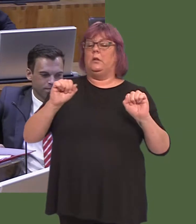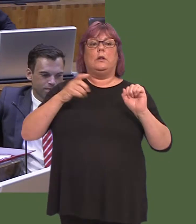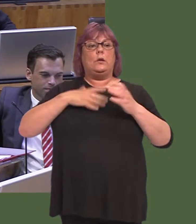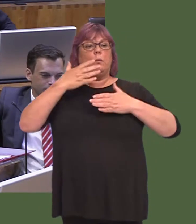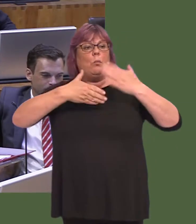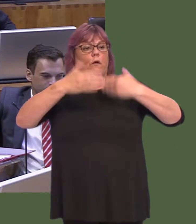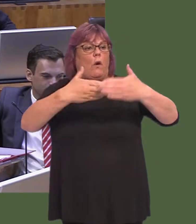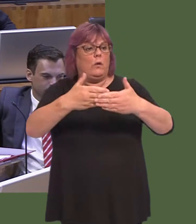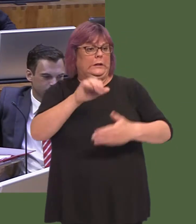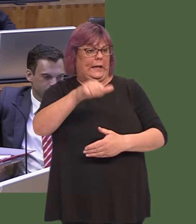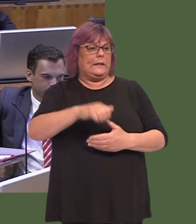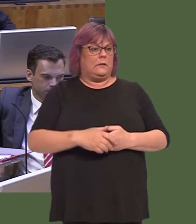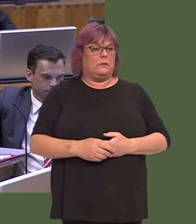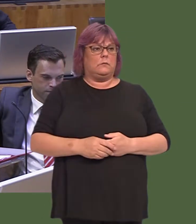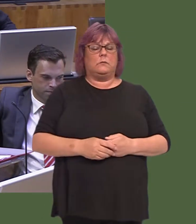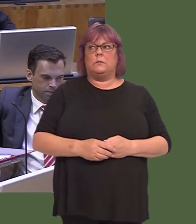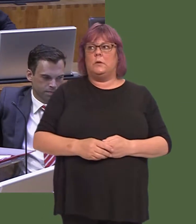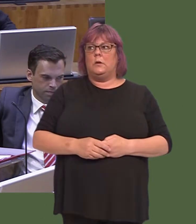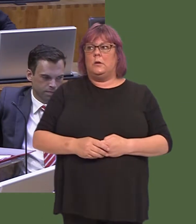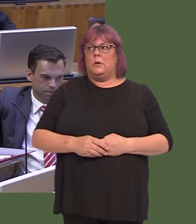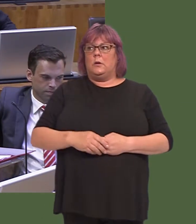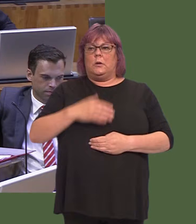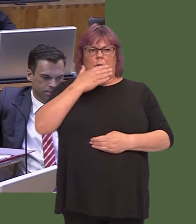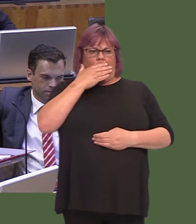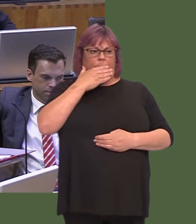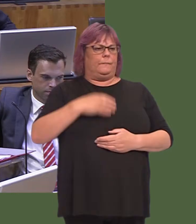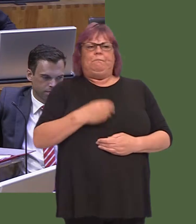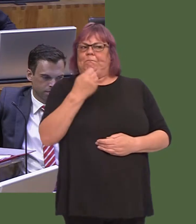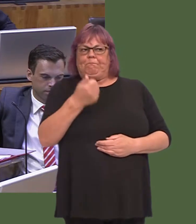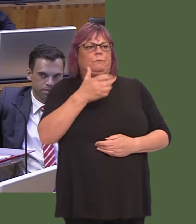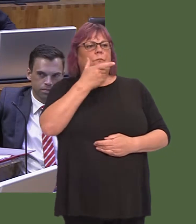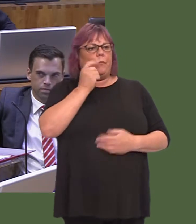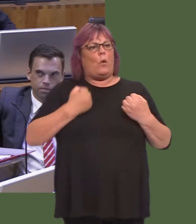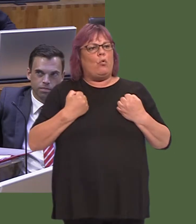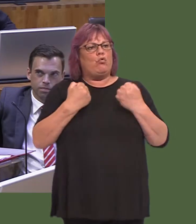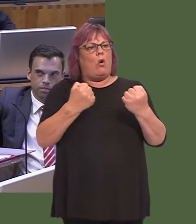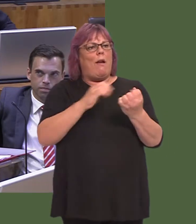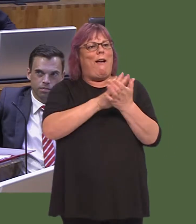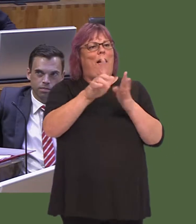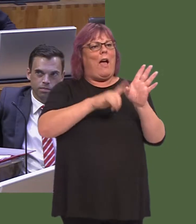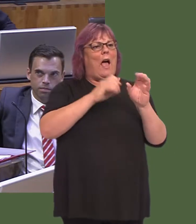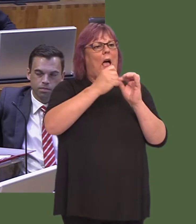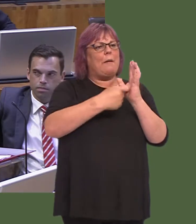Of course, I notice that nobody even drives a hybridóit's something I've been doing for three years.